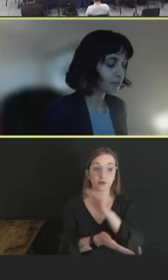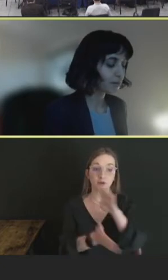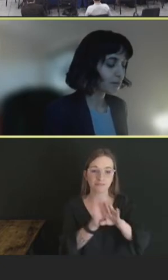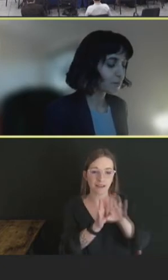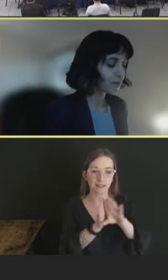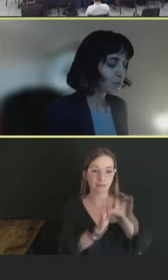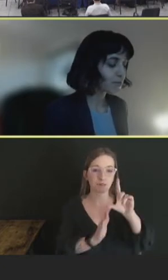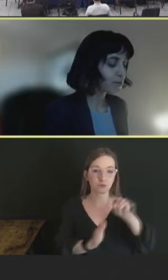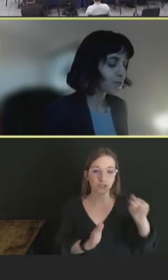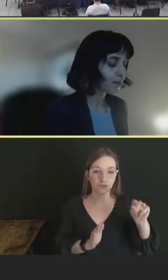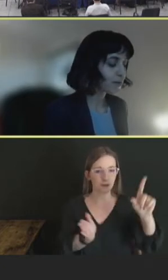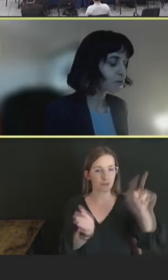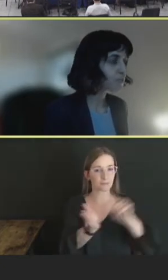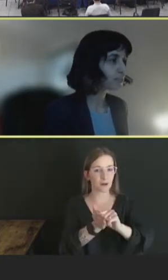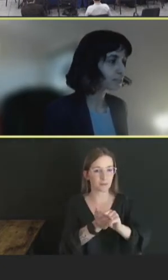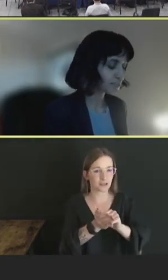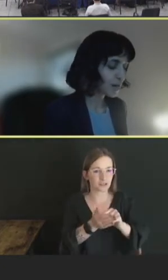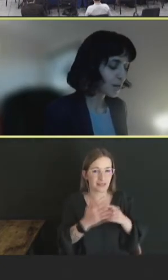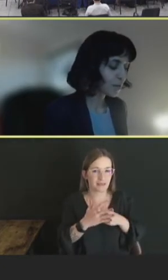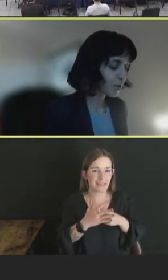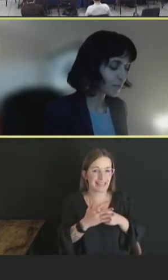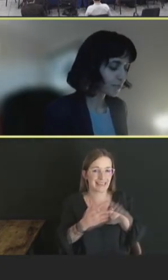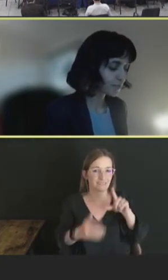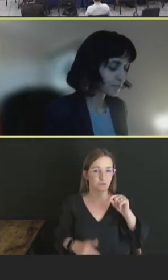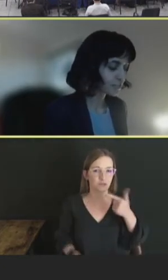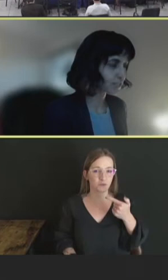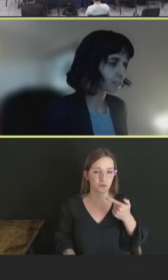but I want to note that COVID is not a part of the discussion.